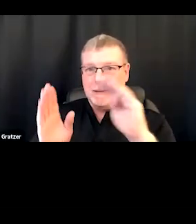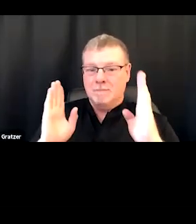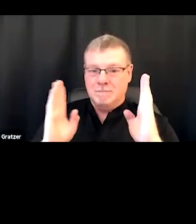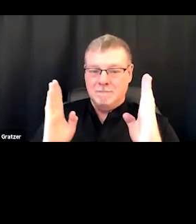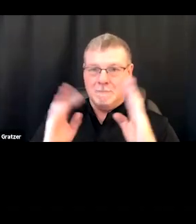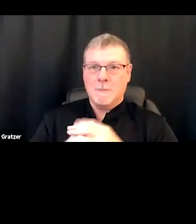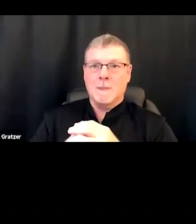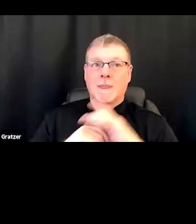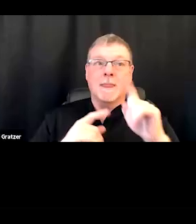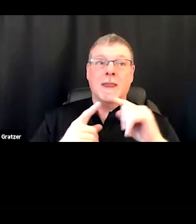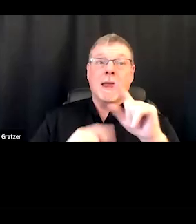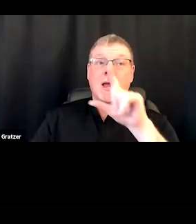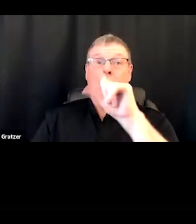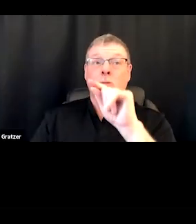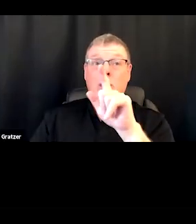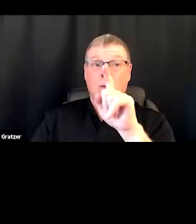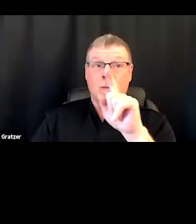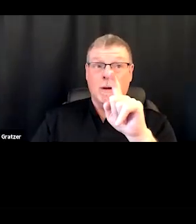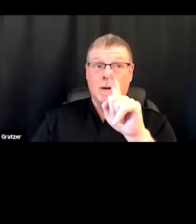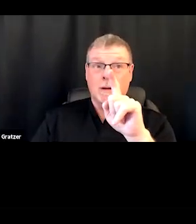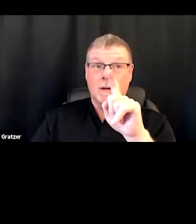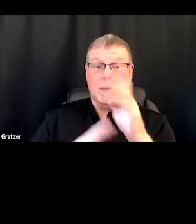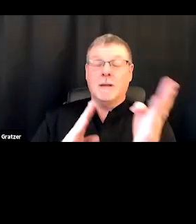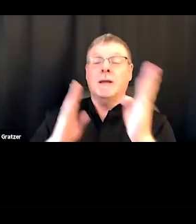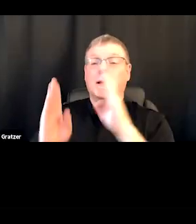And then in 2021 and 2022,